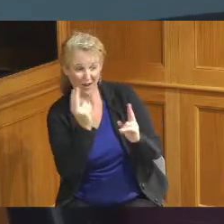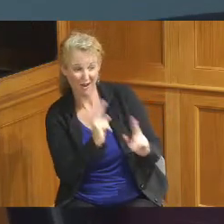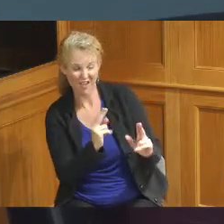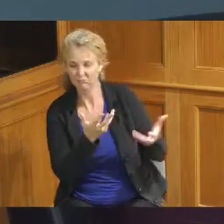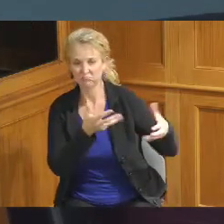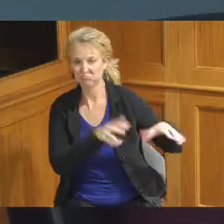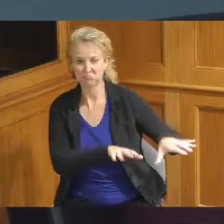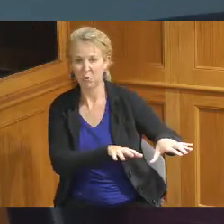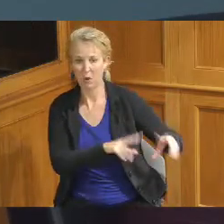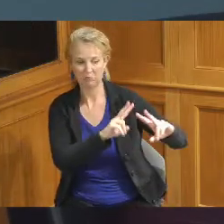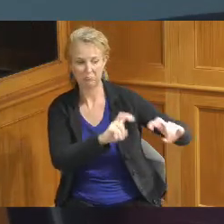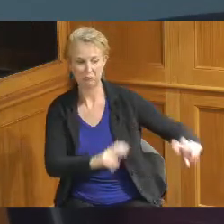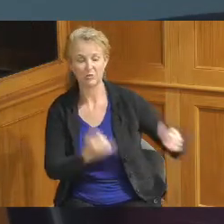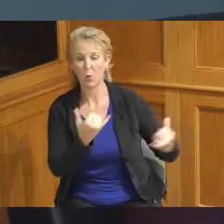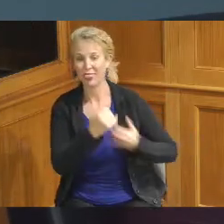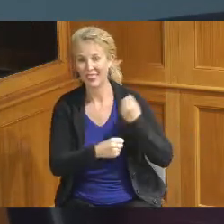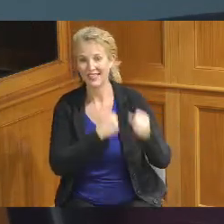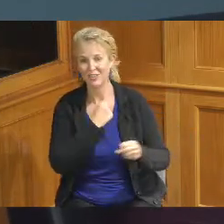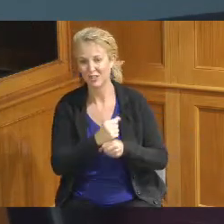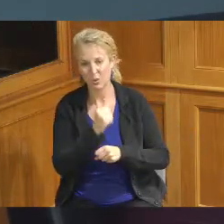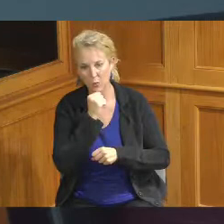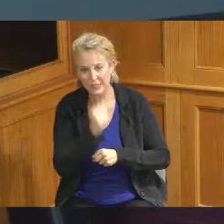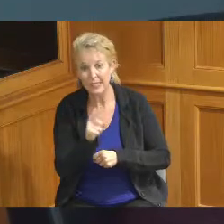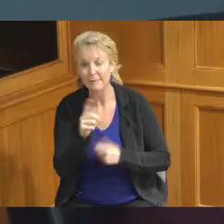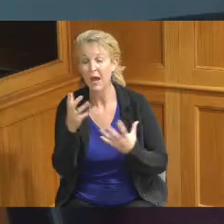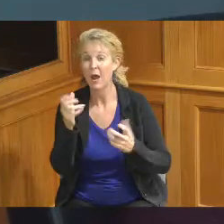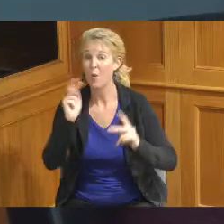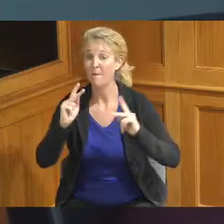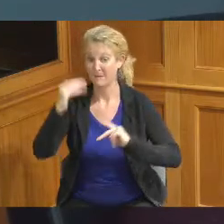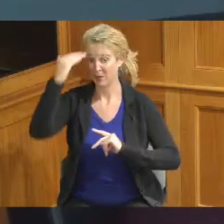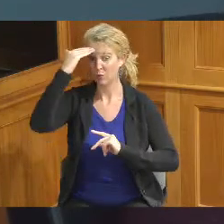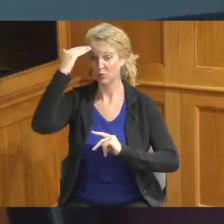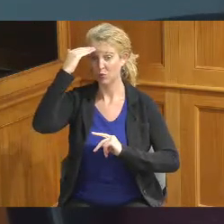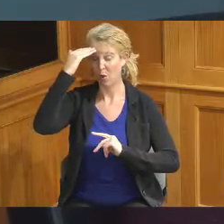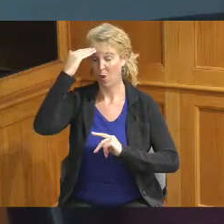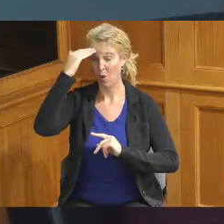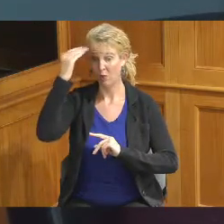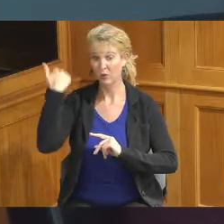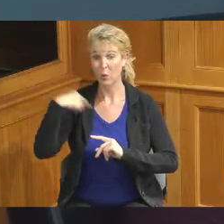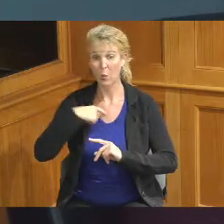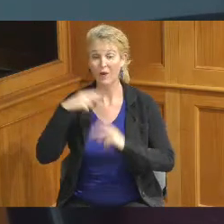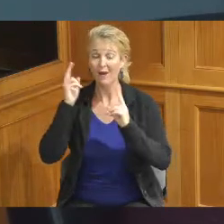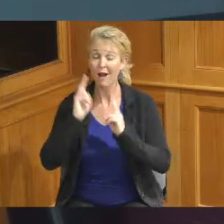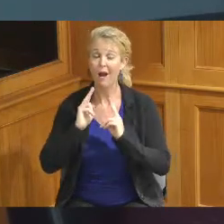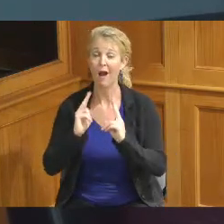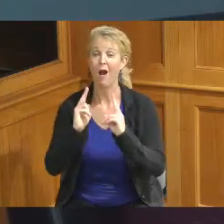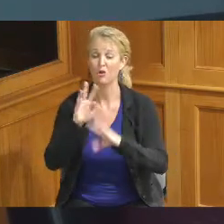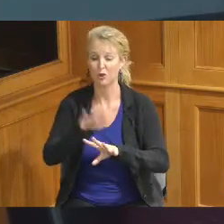we didn't do it this year but I want the public to know that we do honor them we have celebrated